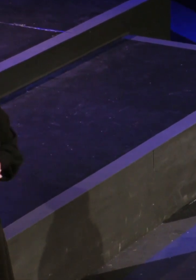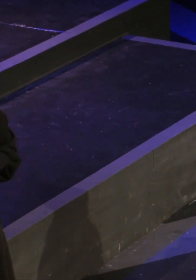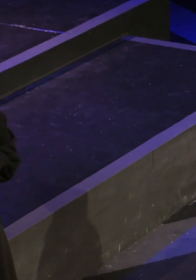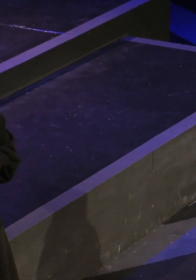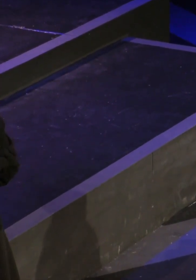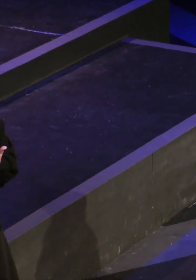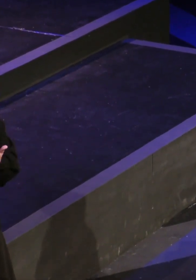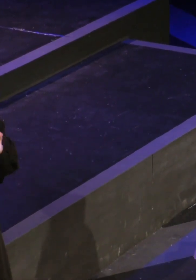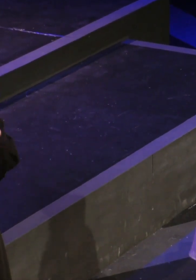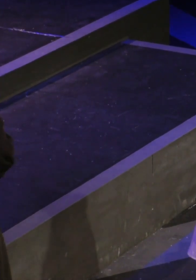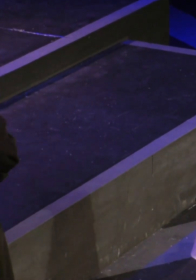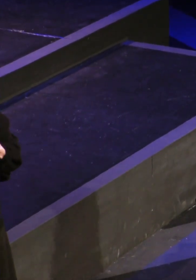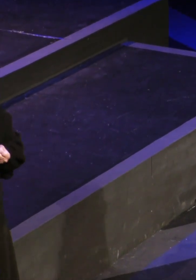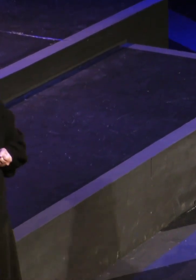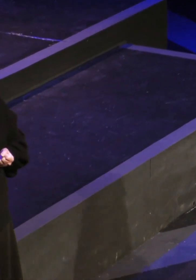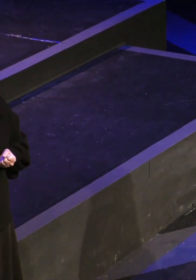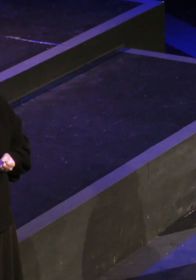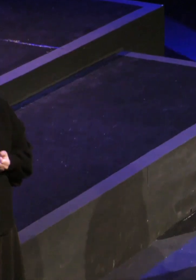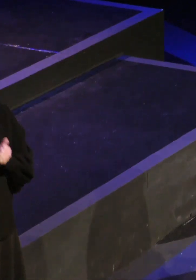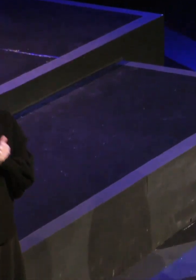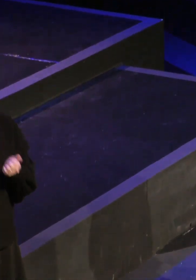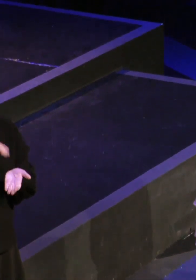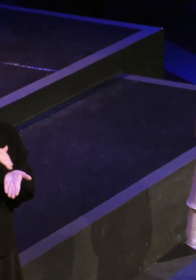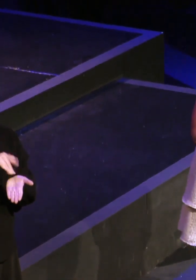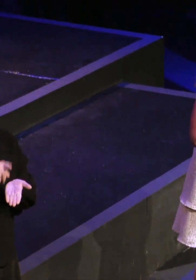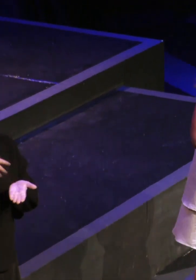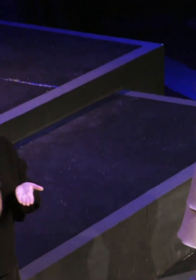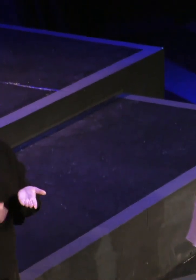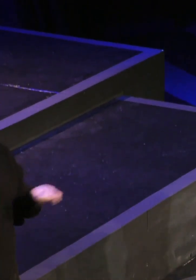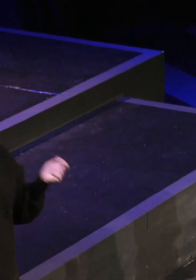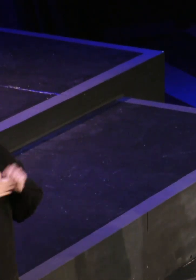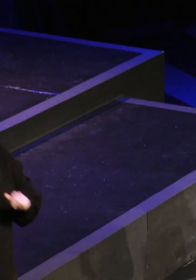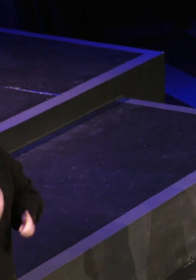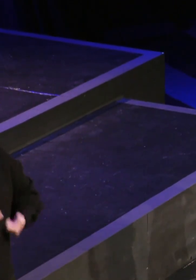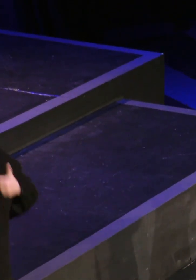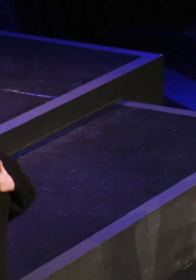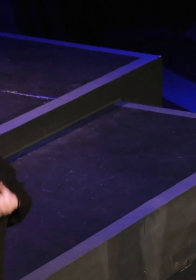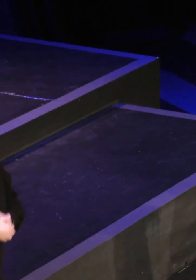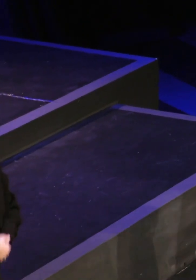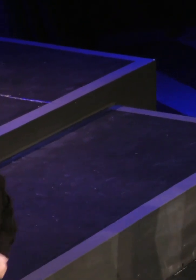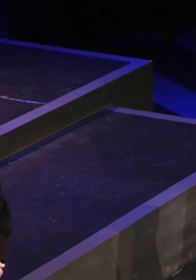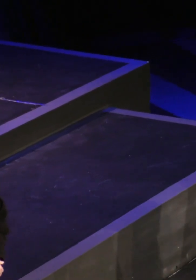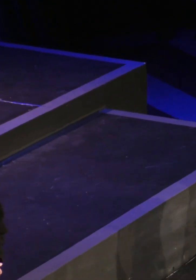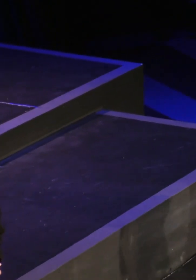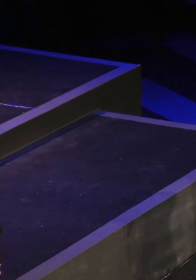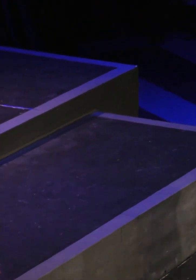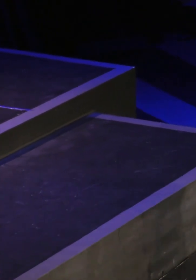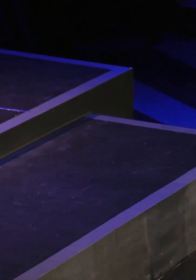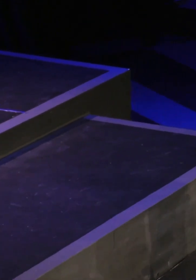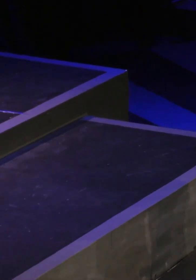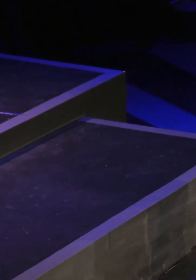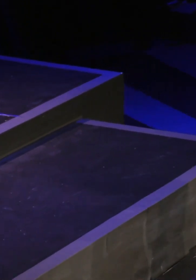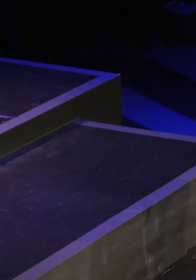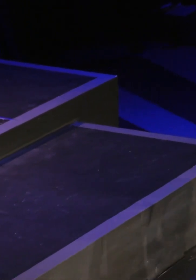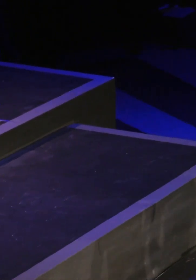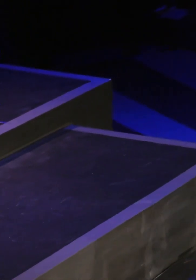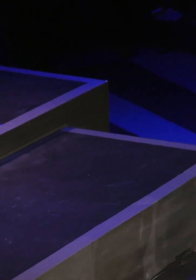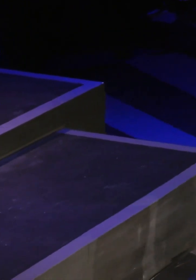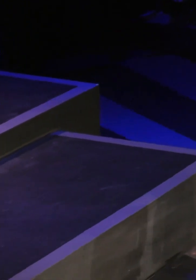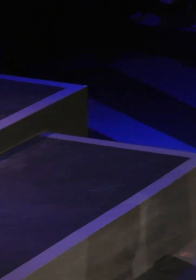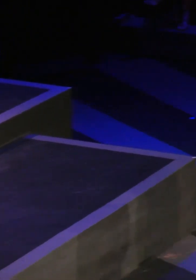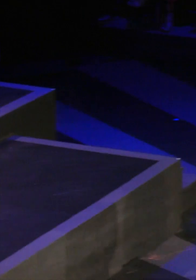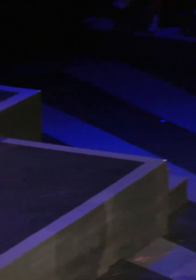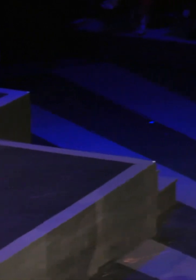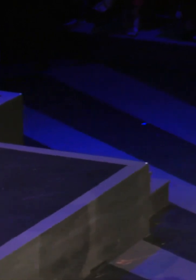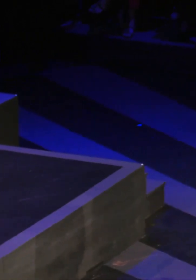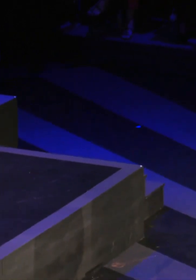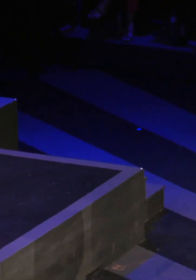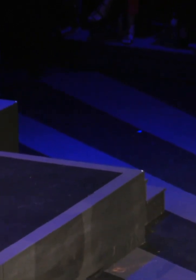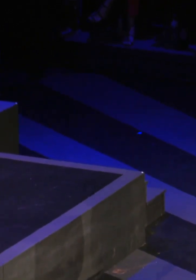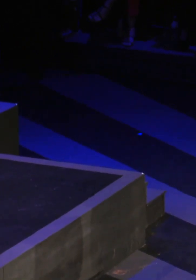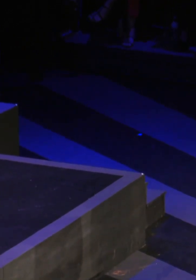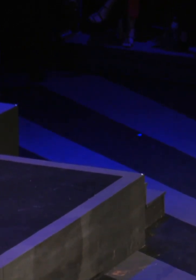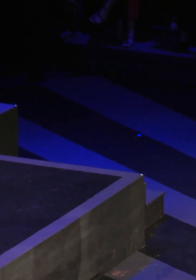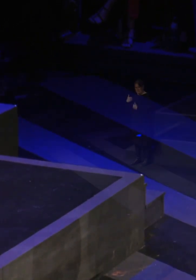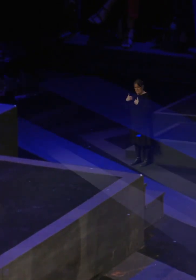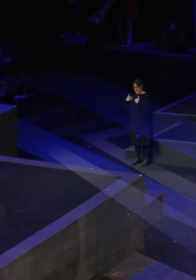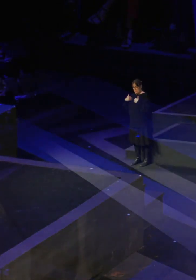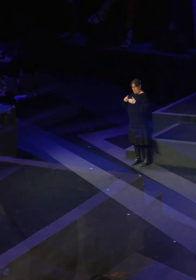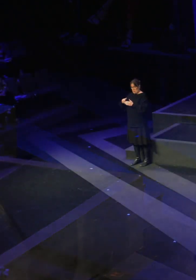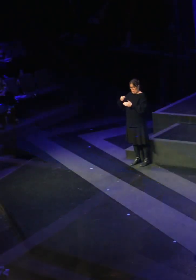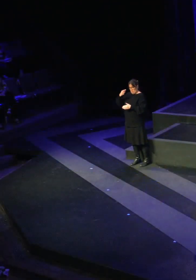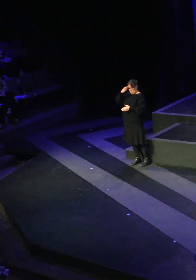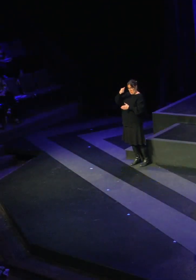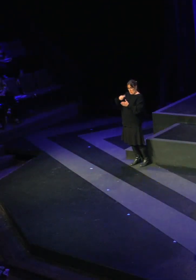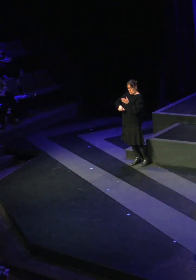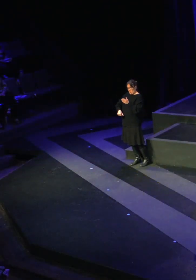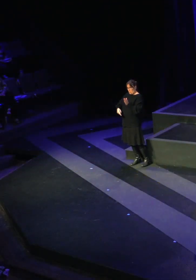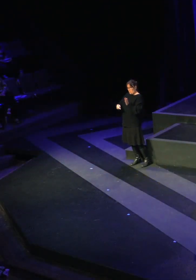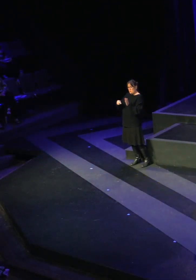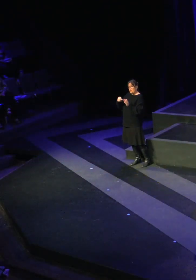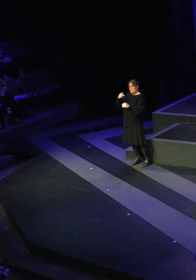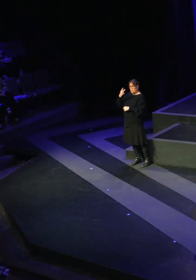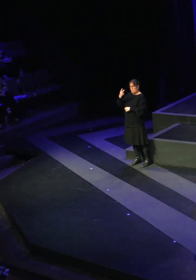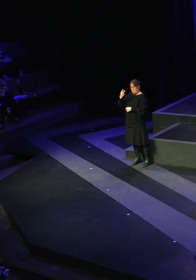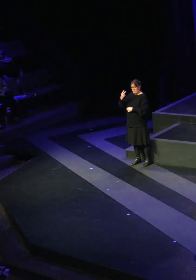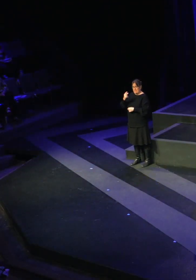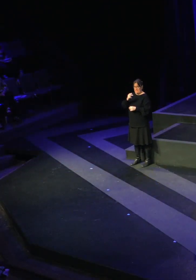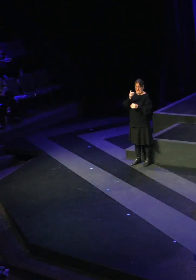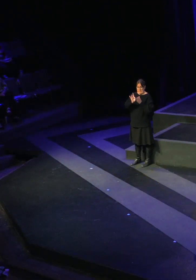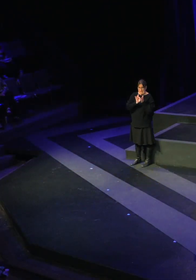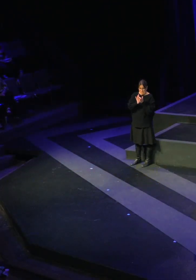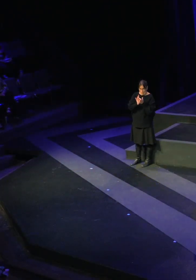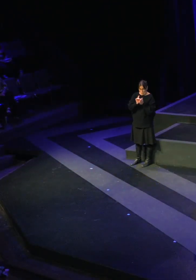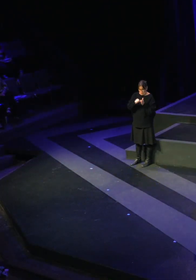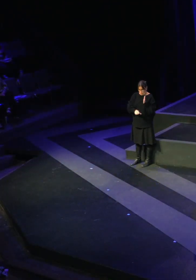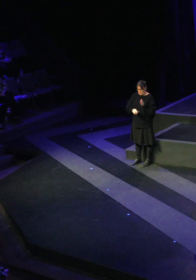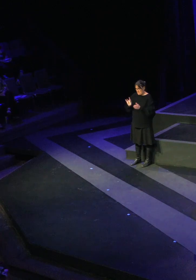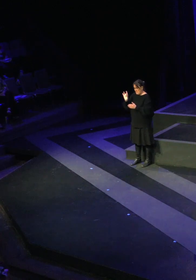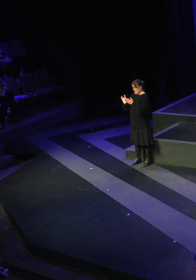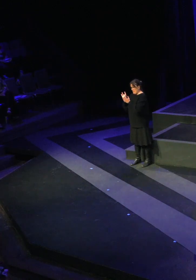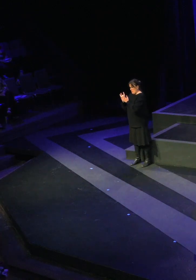life-changing. I had two eight-hour brain surgeries over the course of one week, and not long after the